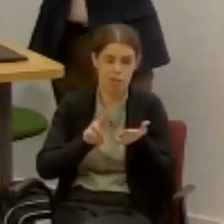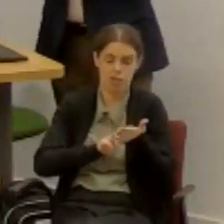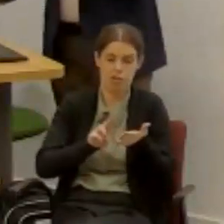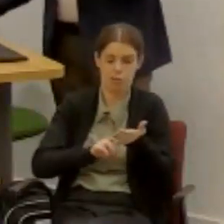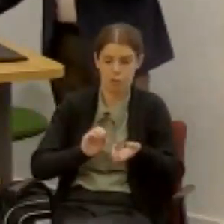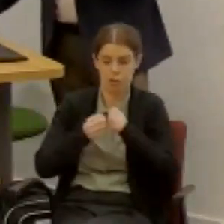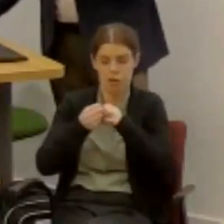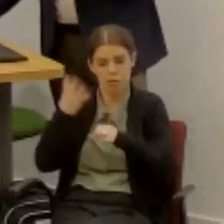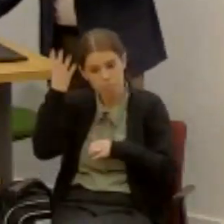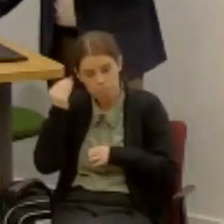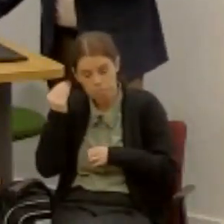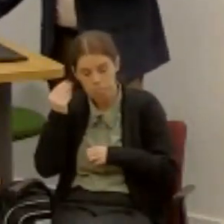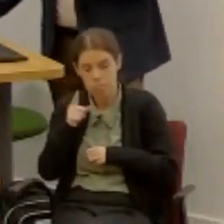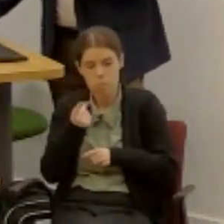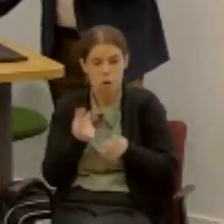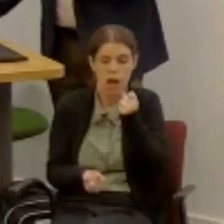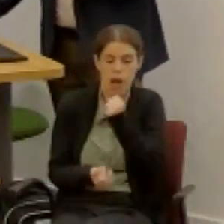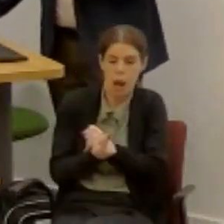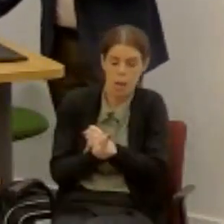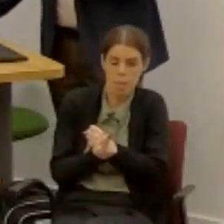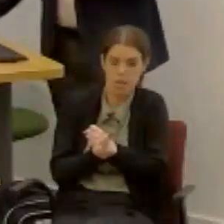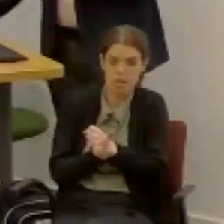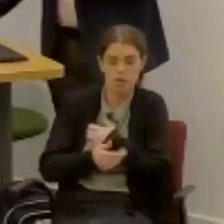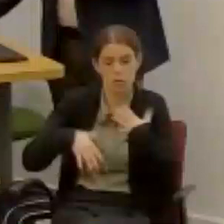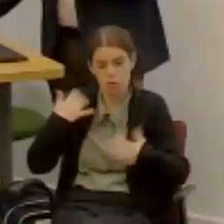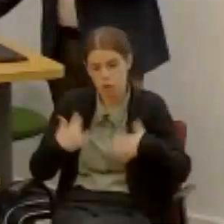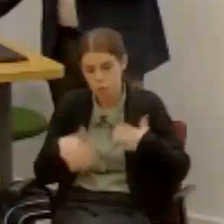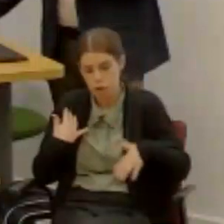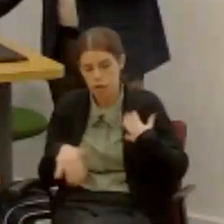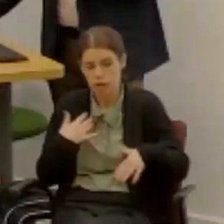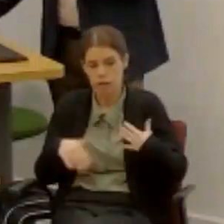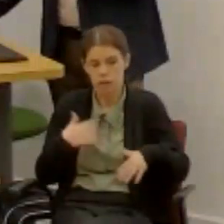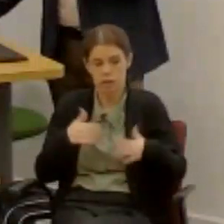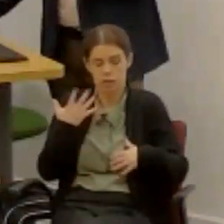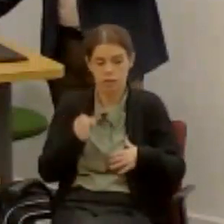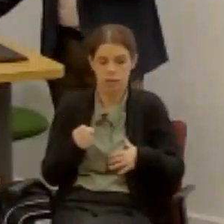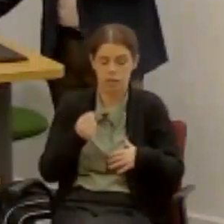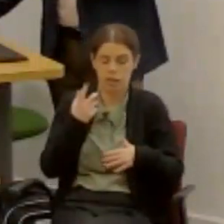What we believe happens in trauma is that you shift the curve. So, you have an acute pathology.